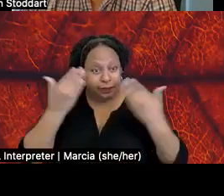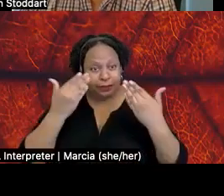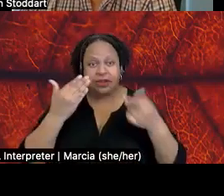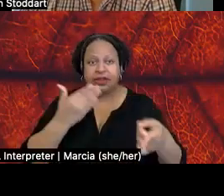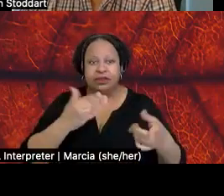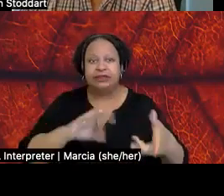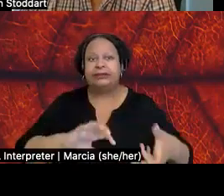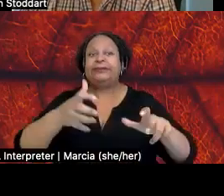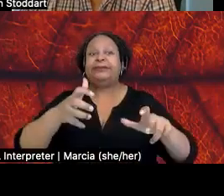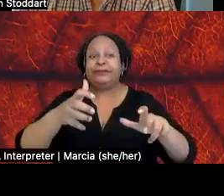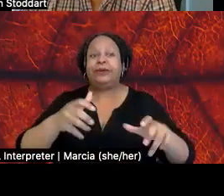Next.